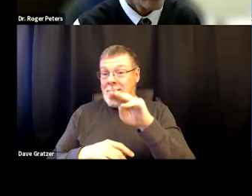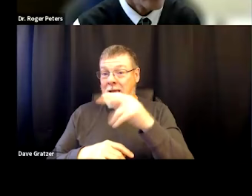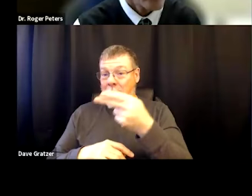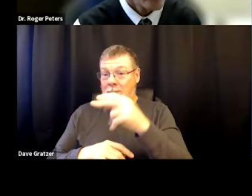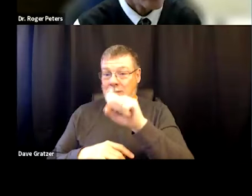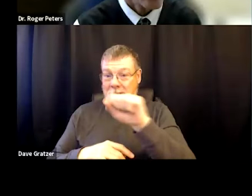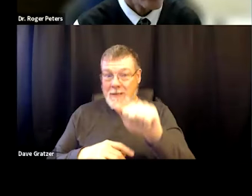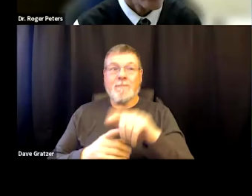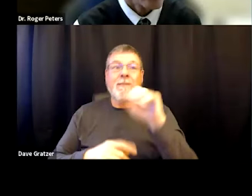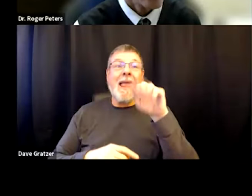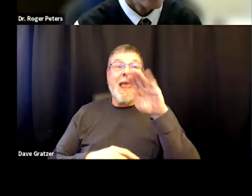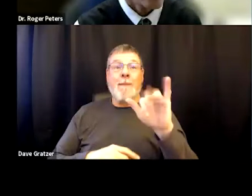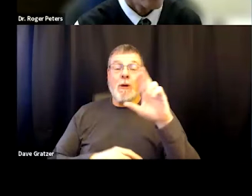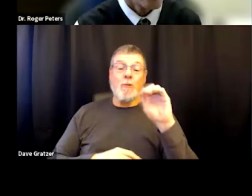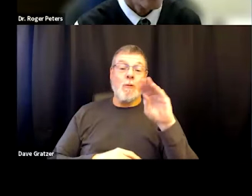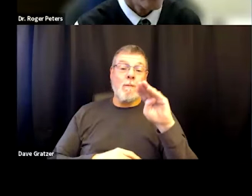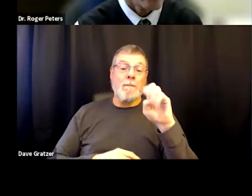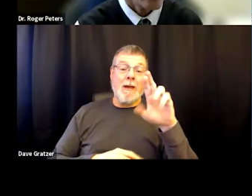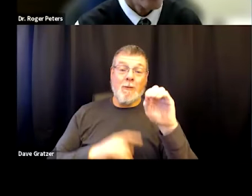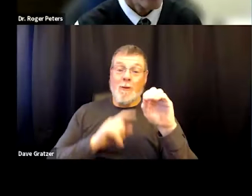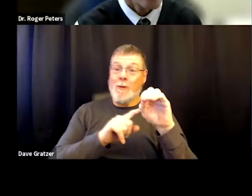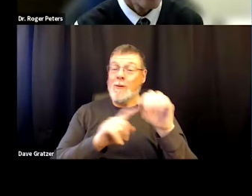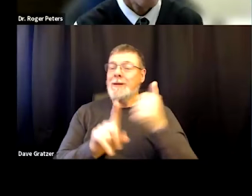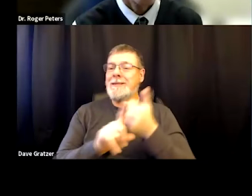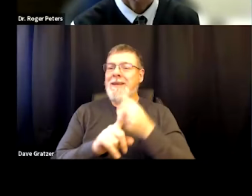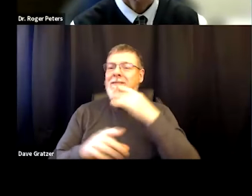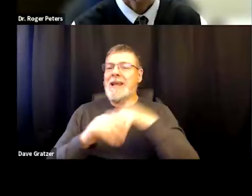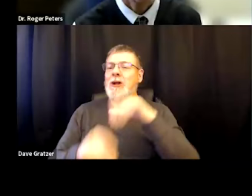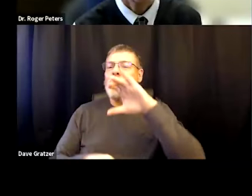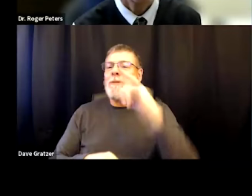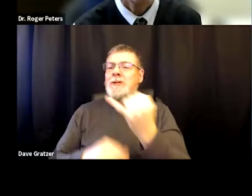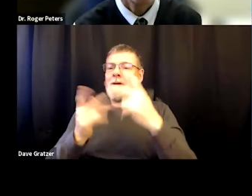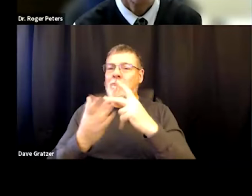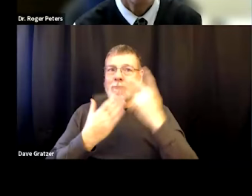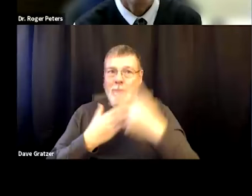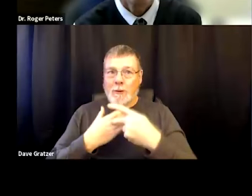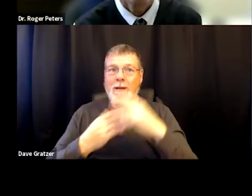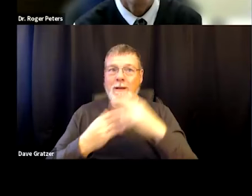Amy Romero is a subject matter expert in the criminal justice programs and a public health advisor